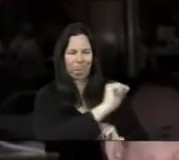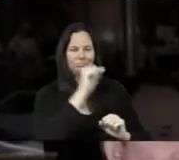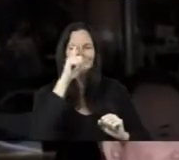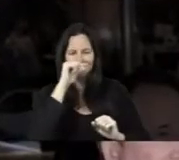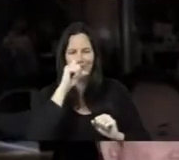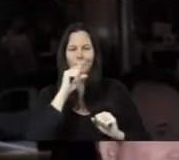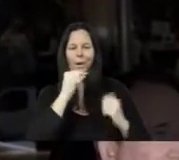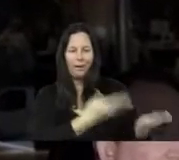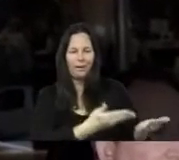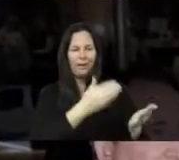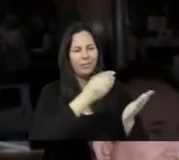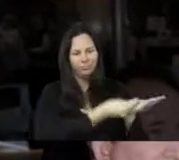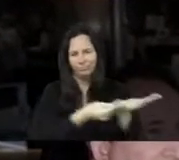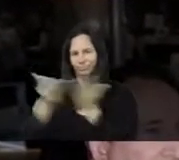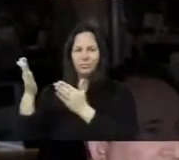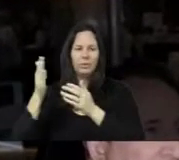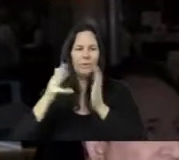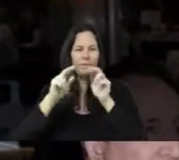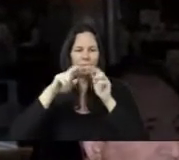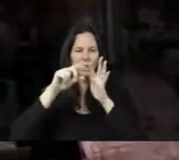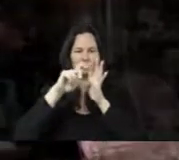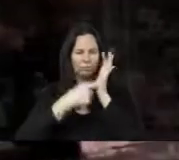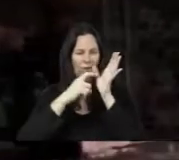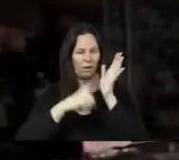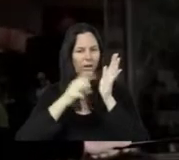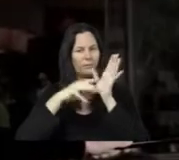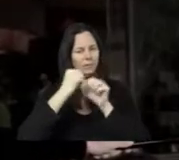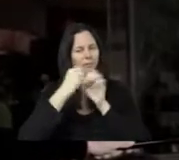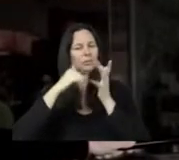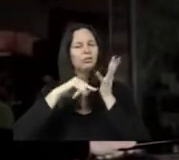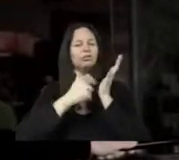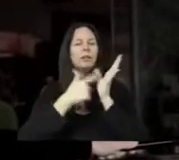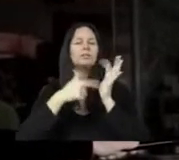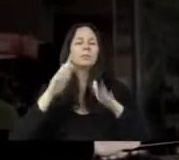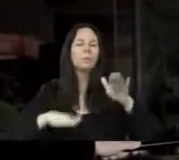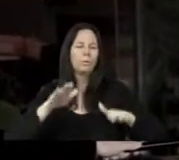because I really felt that the government and the taxi networks